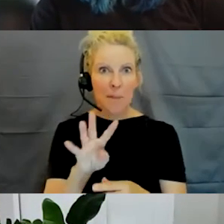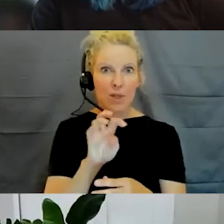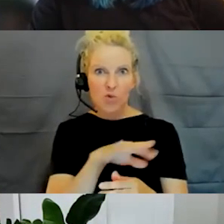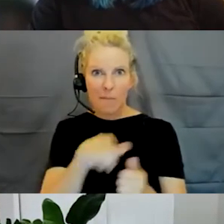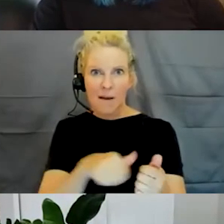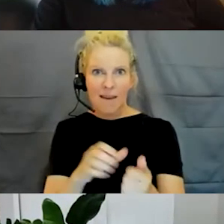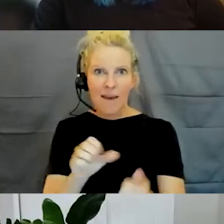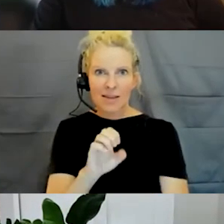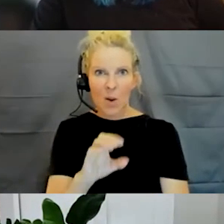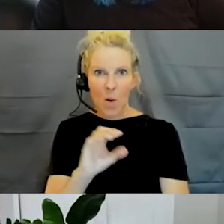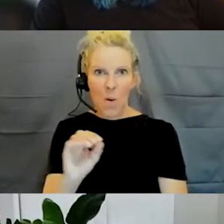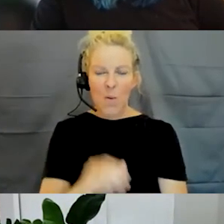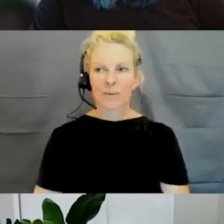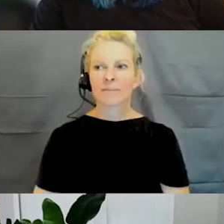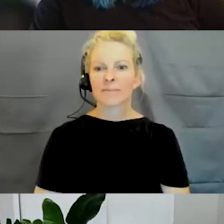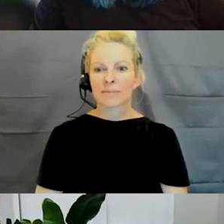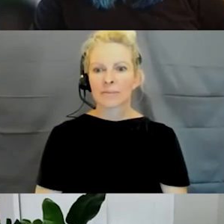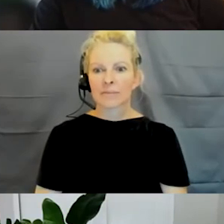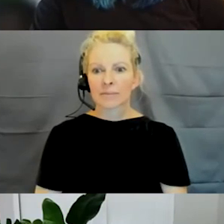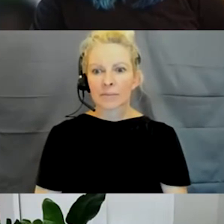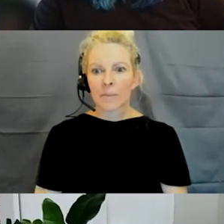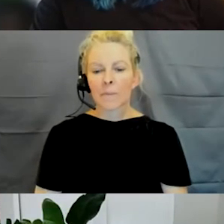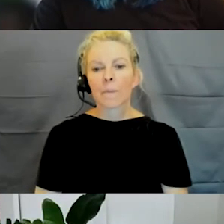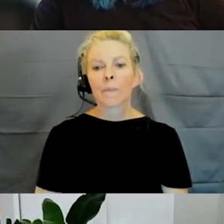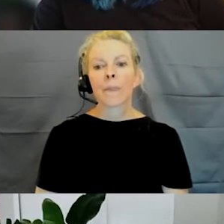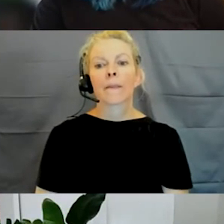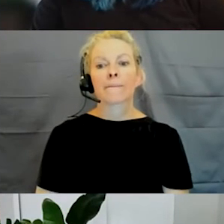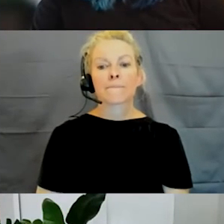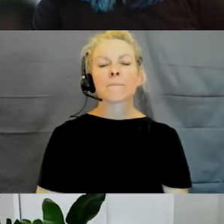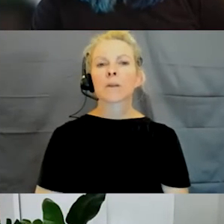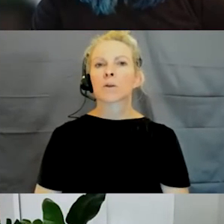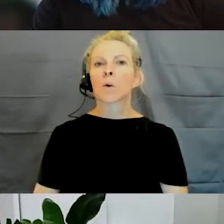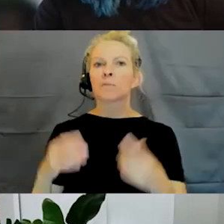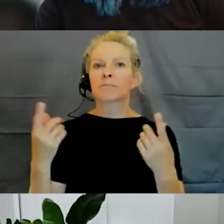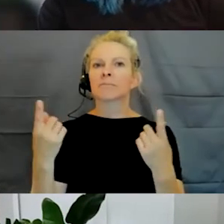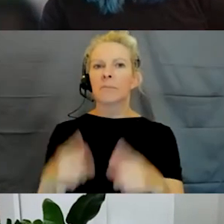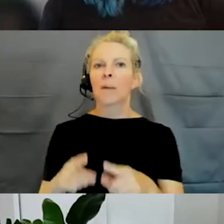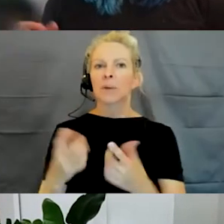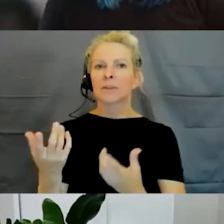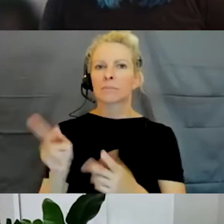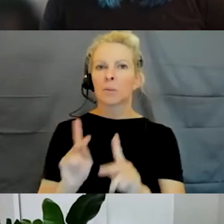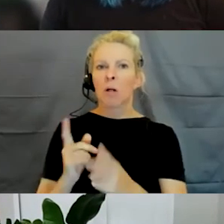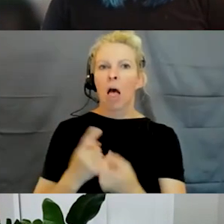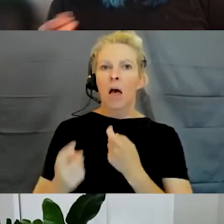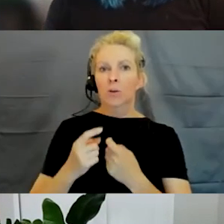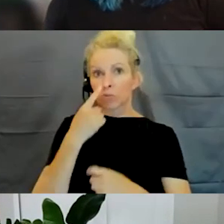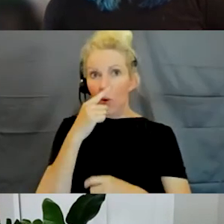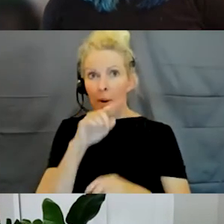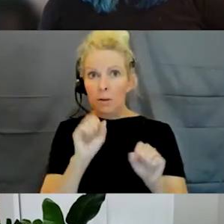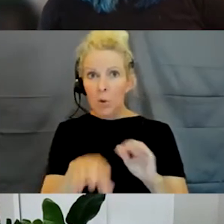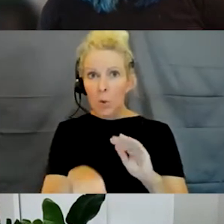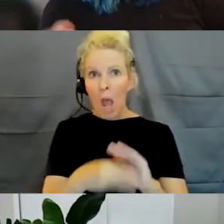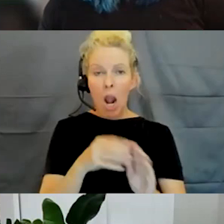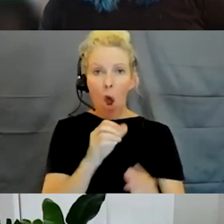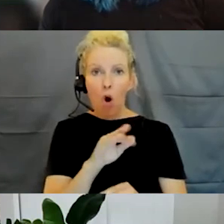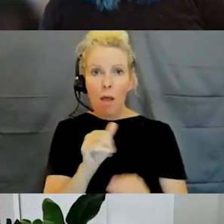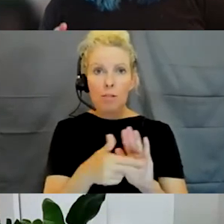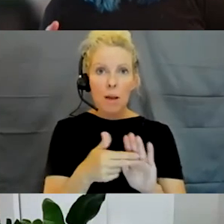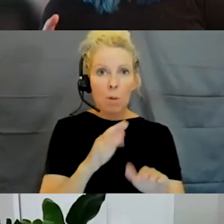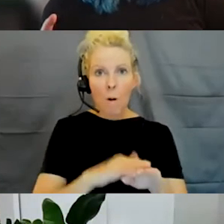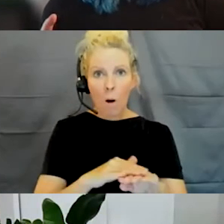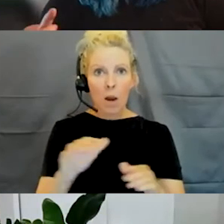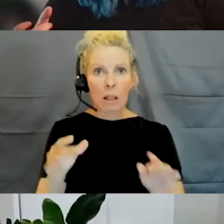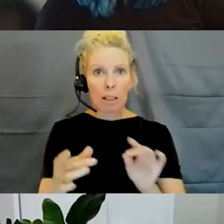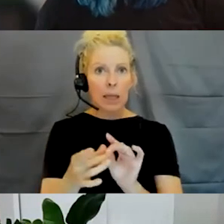right? I do know I have been asked previously to put aria labels onto links that provide more